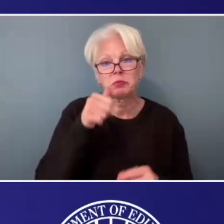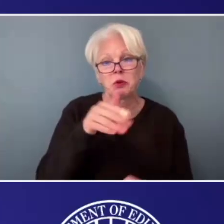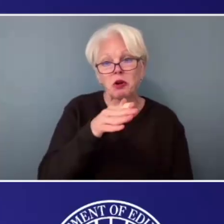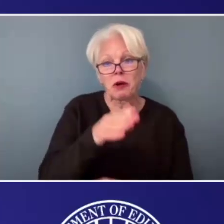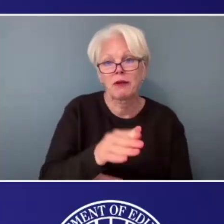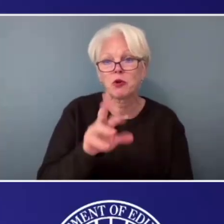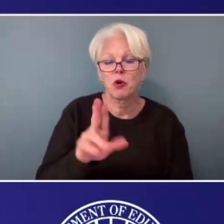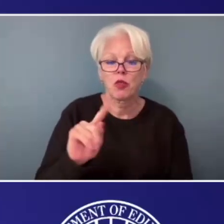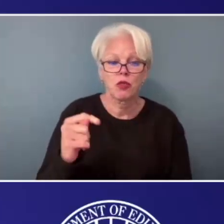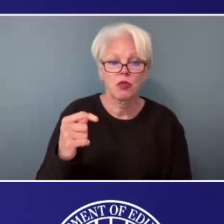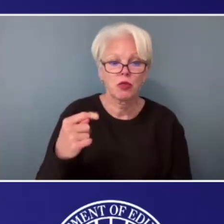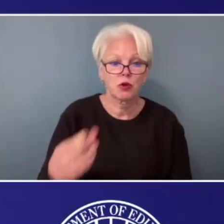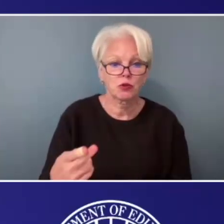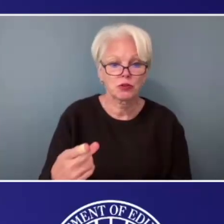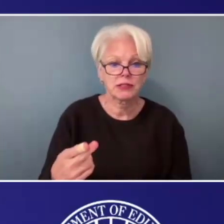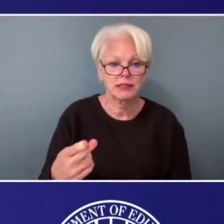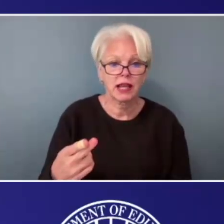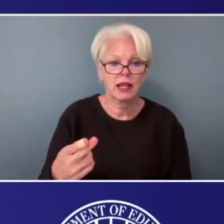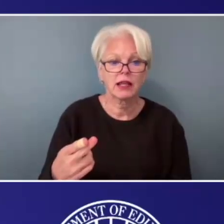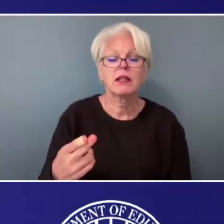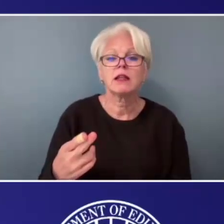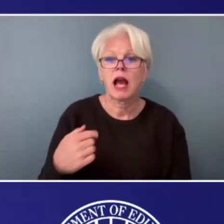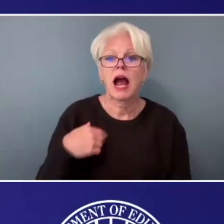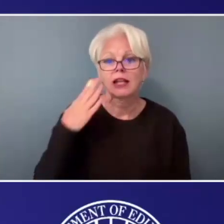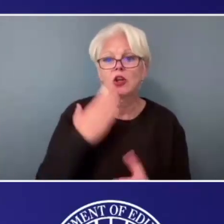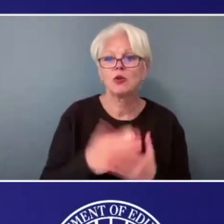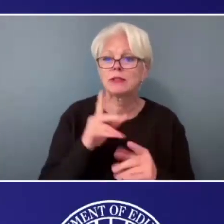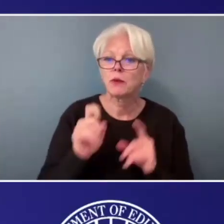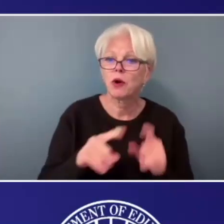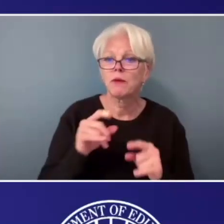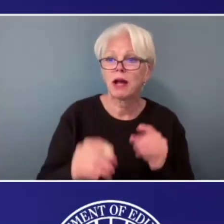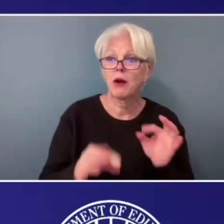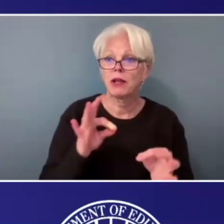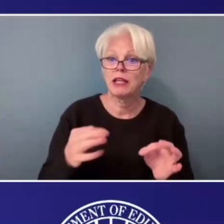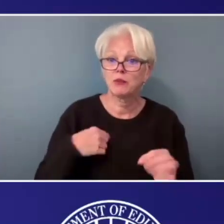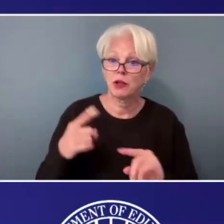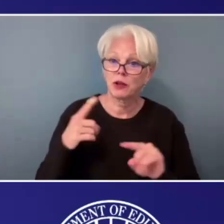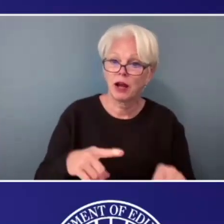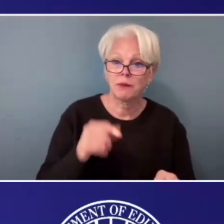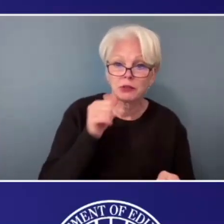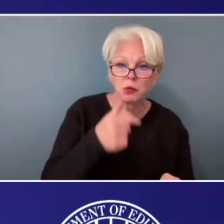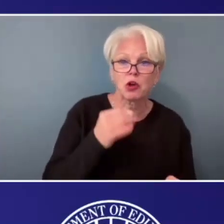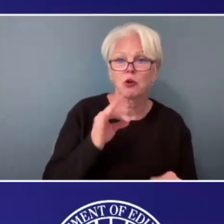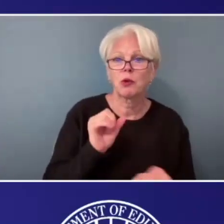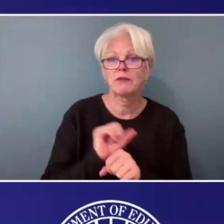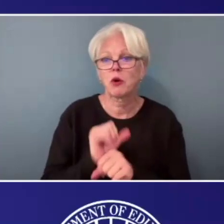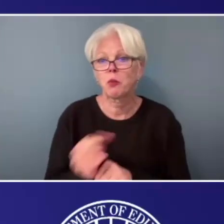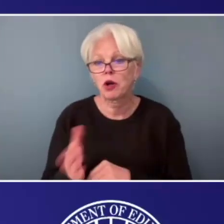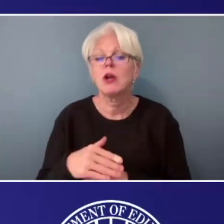And I know that there had been some question about whether we're coming in tomorrow and we're going to have a work day. We will be working tomorrow on this